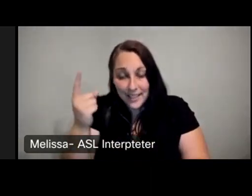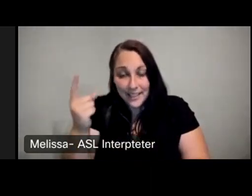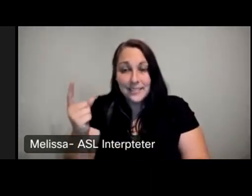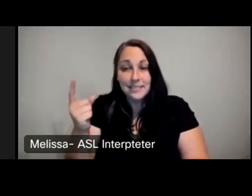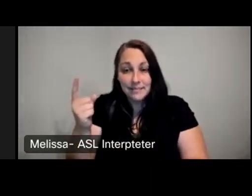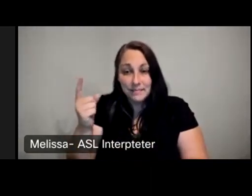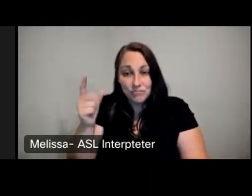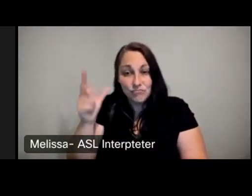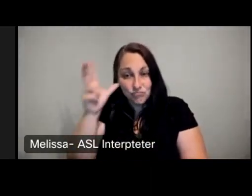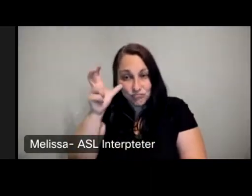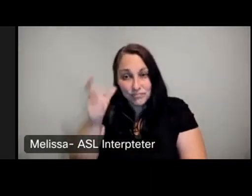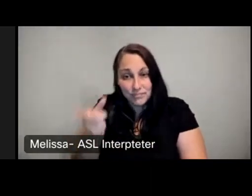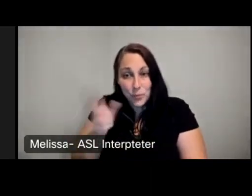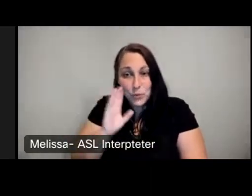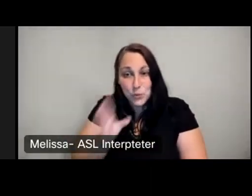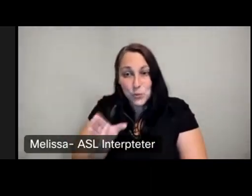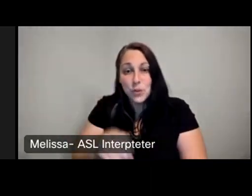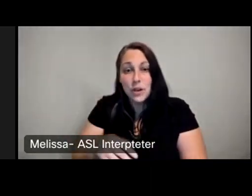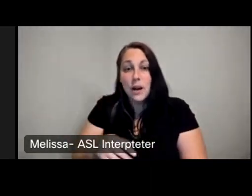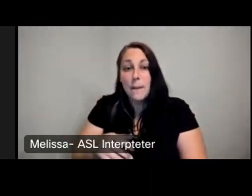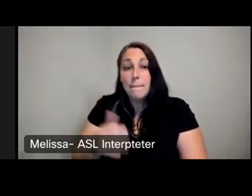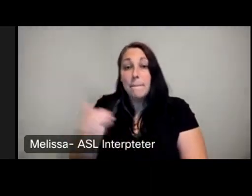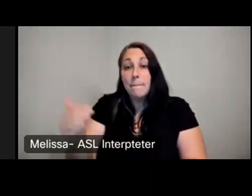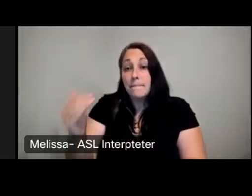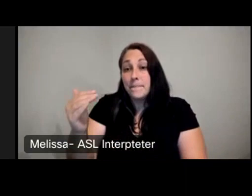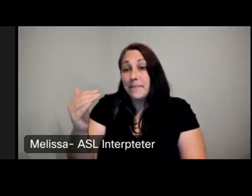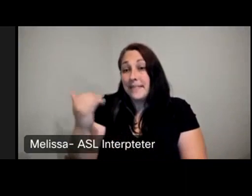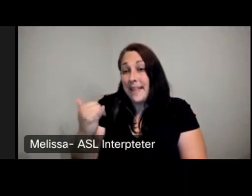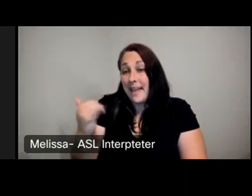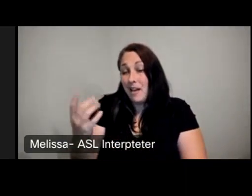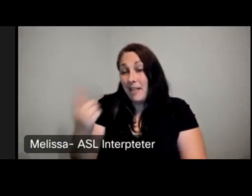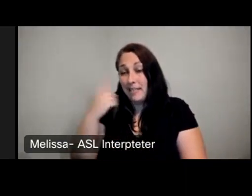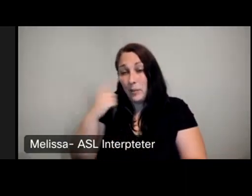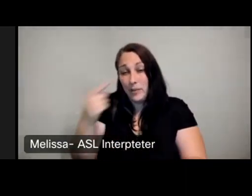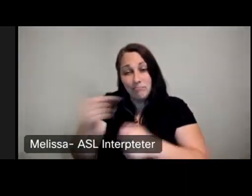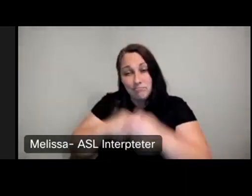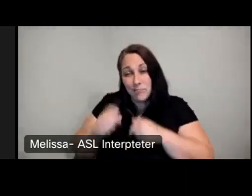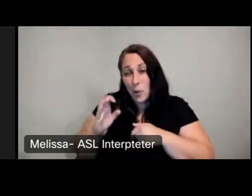as the next step for us is to go back to to the drawing board and work with you on